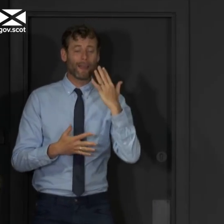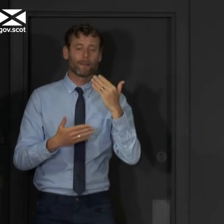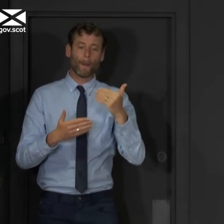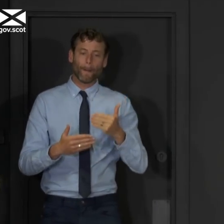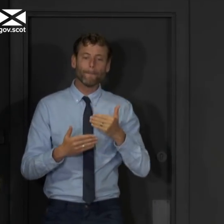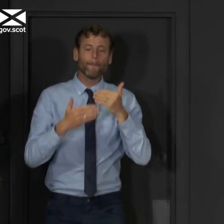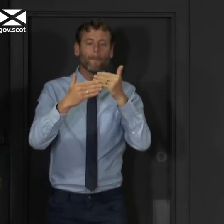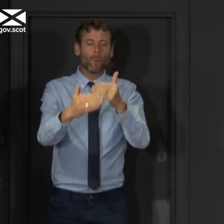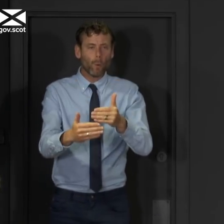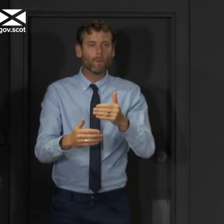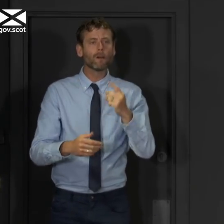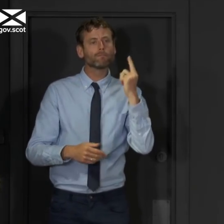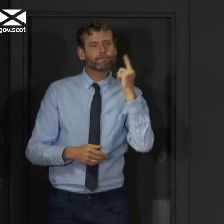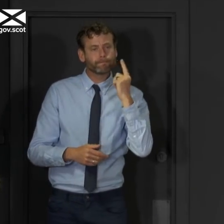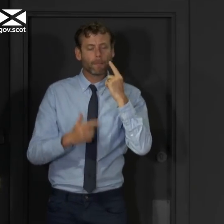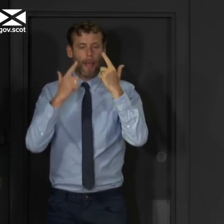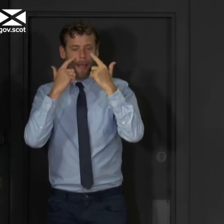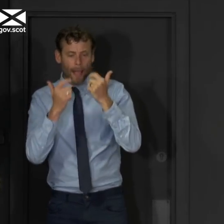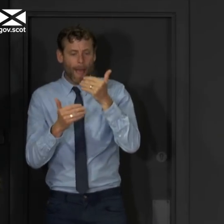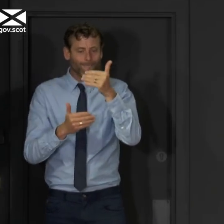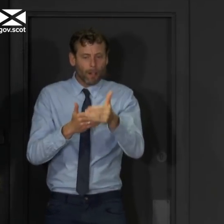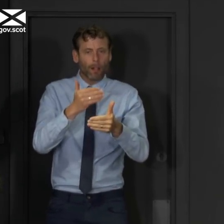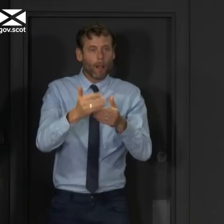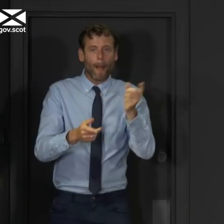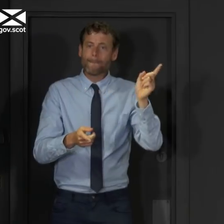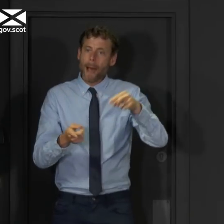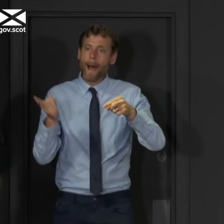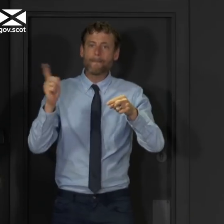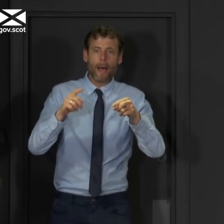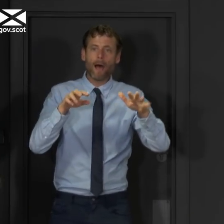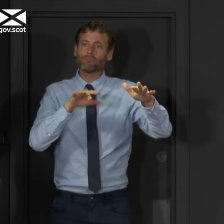gradually, return to meeting more people, and living a bit more freely, which all of